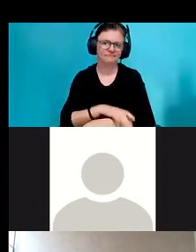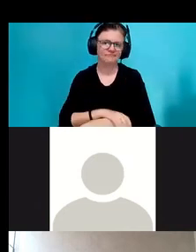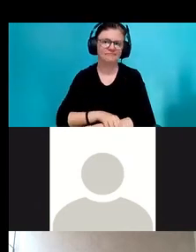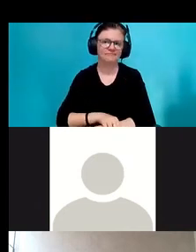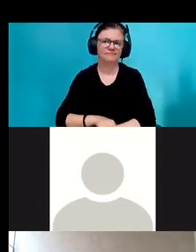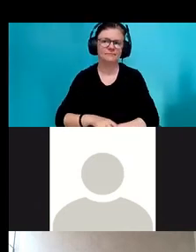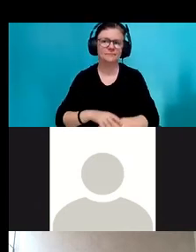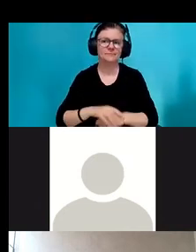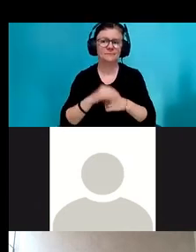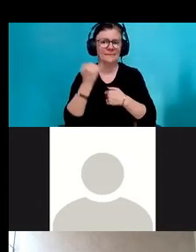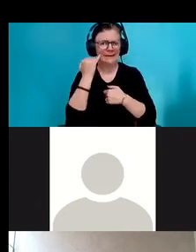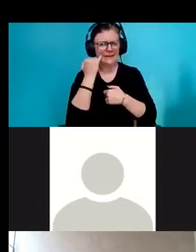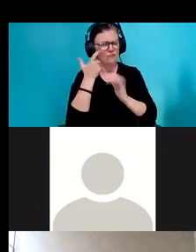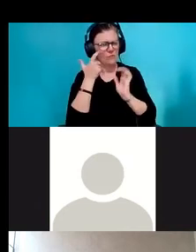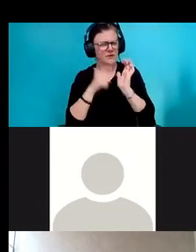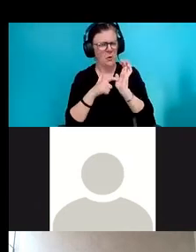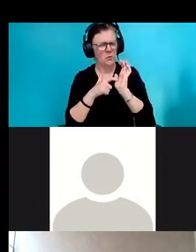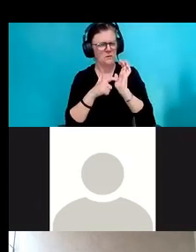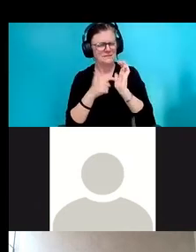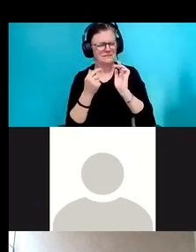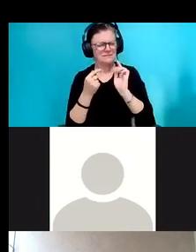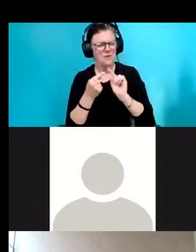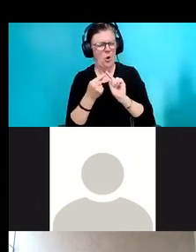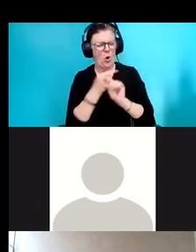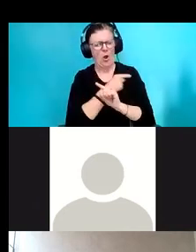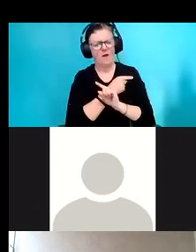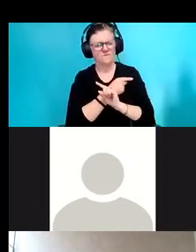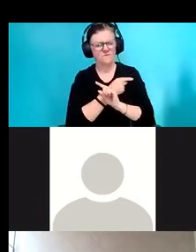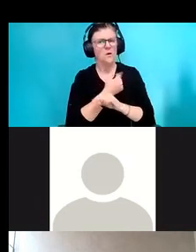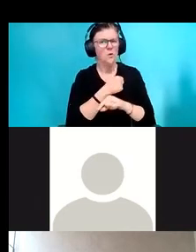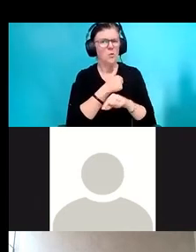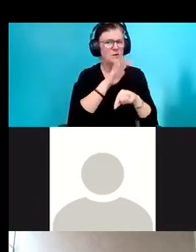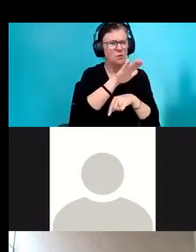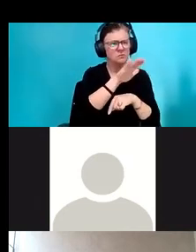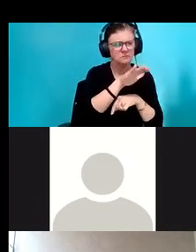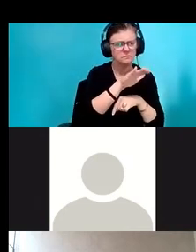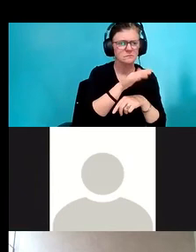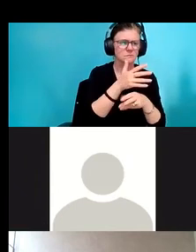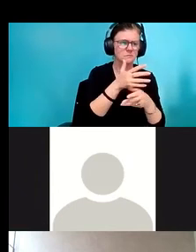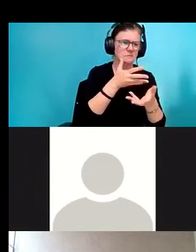Because if we do see anything that we think is a typo, we'll reach out to you. We just want to make sure that everything